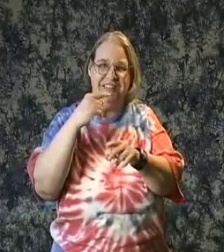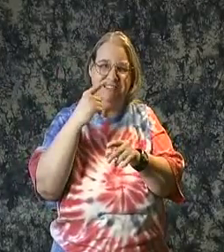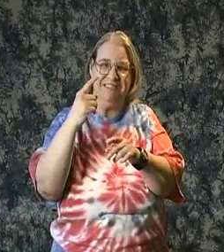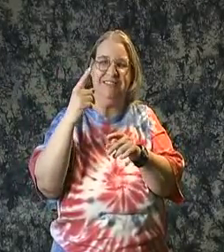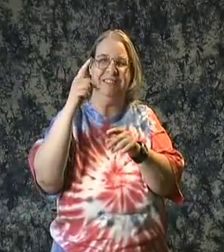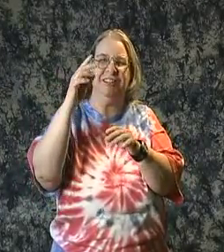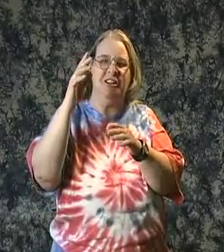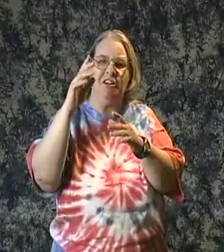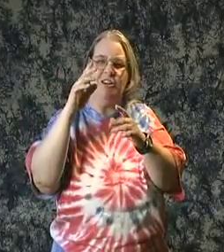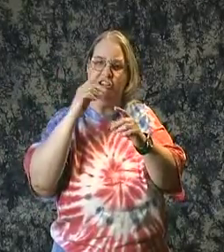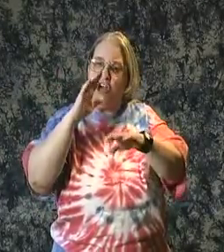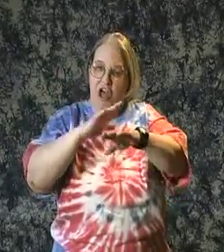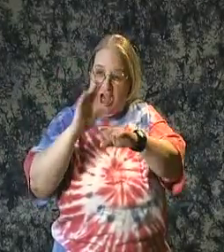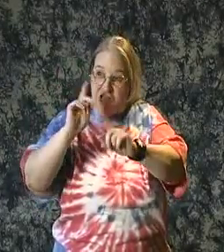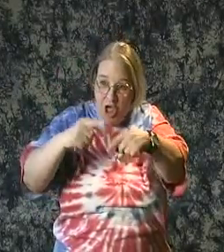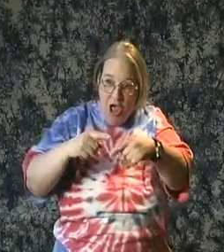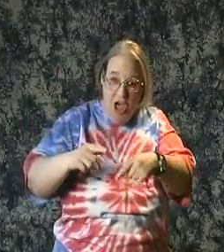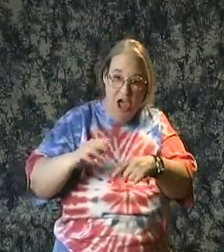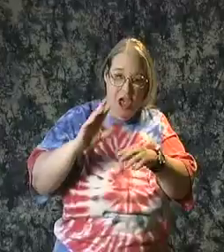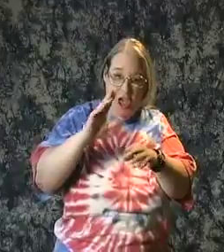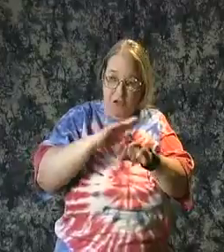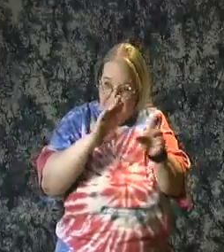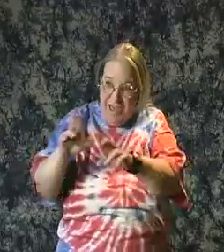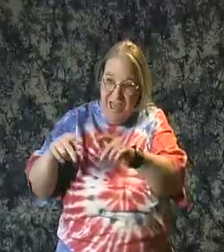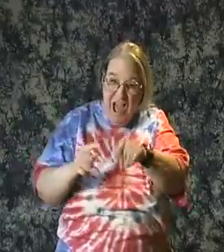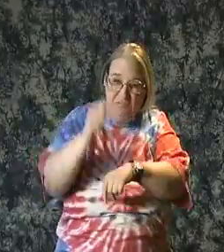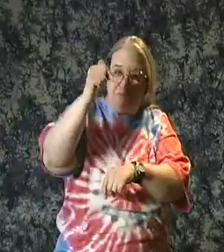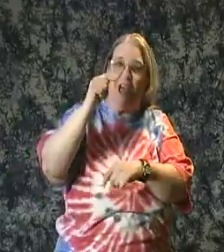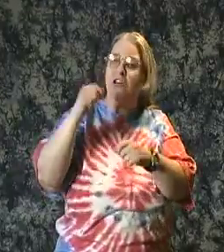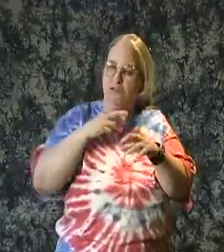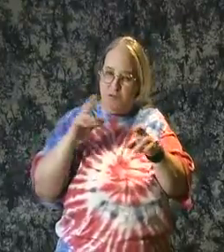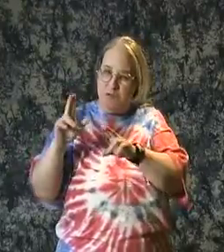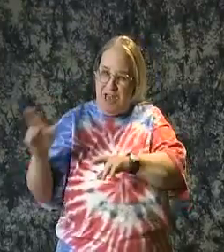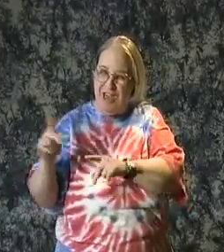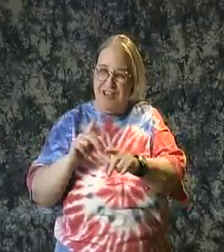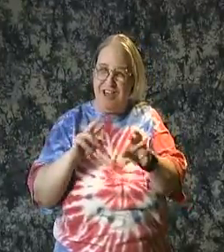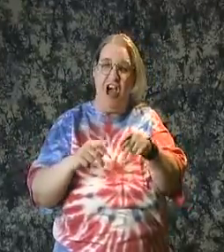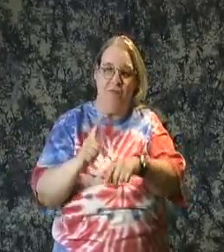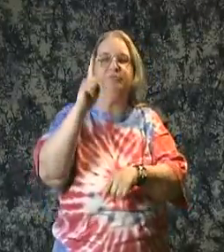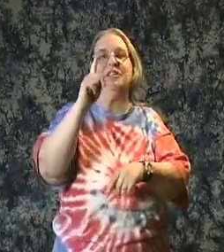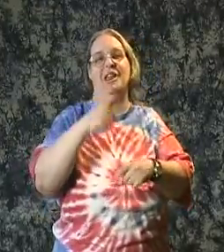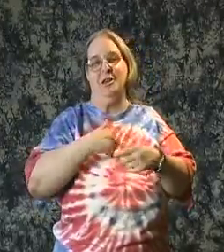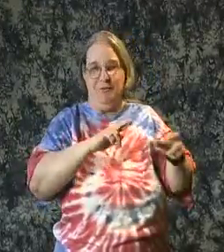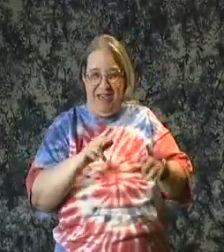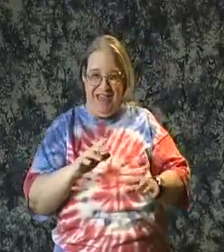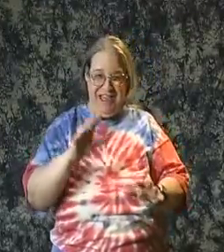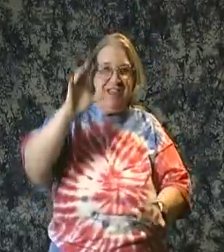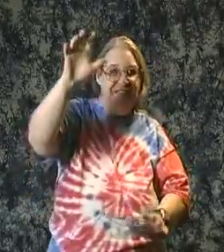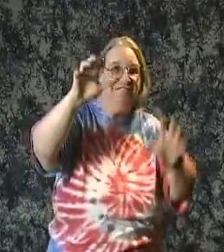And once I communicated to the belayer, then I could start climbing.